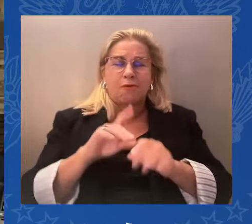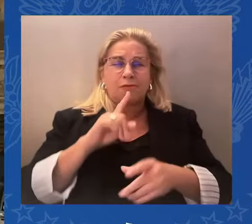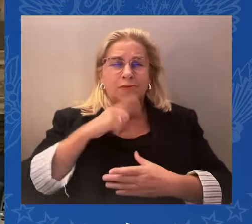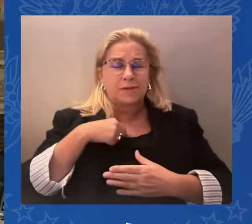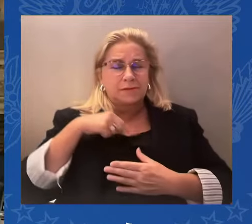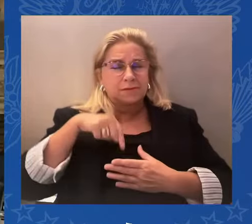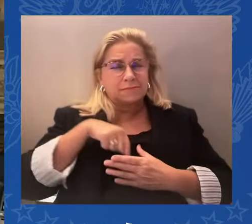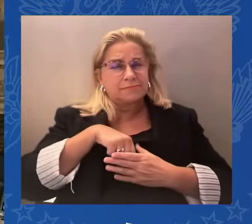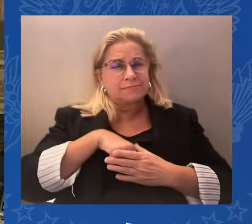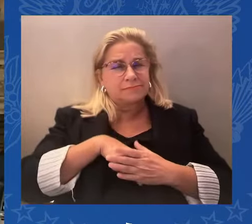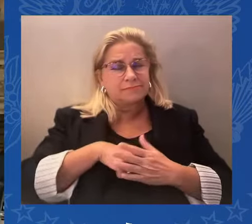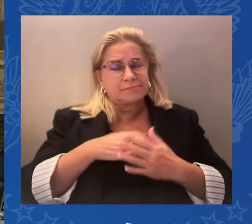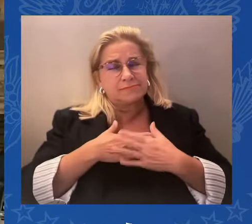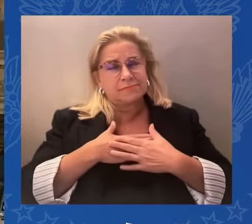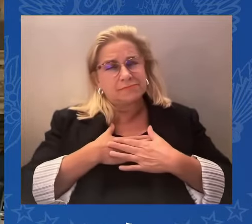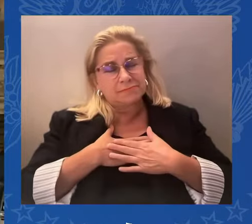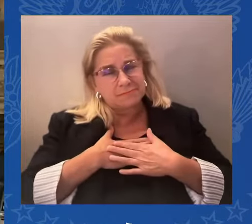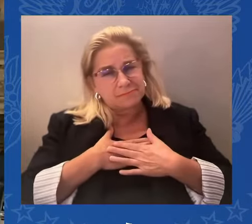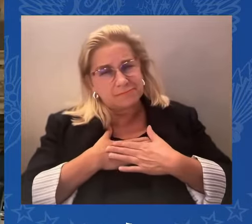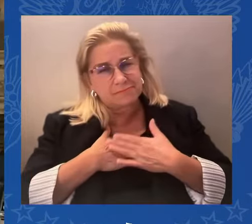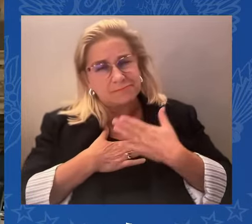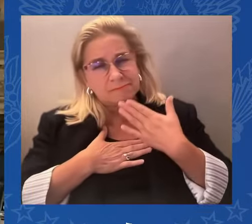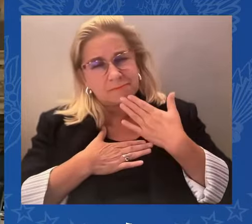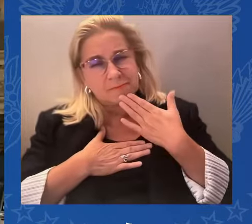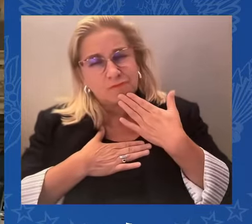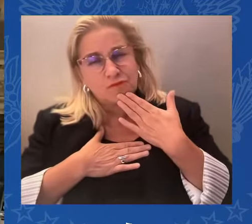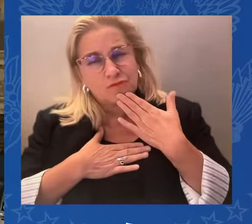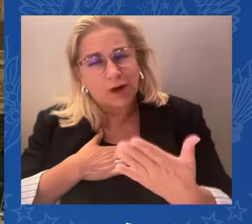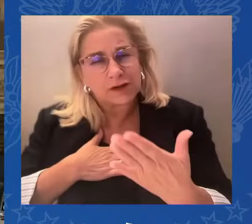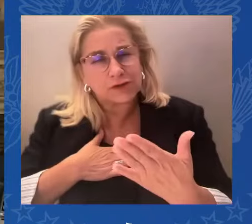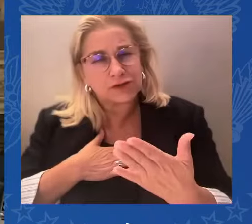your leadership, and your contribution towards the Quad.